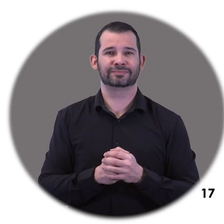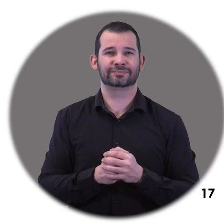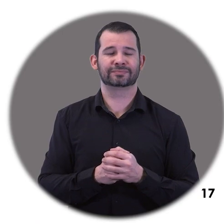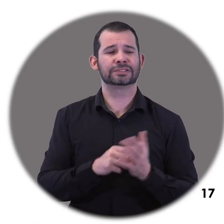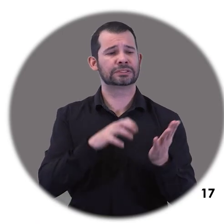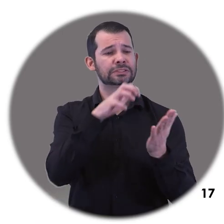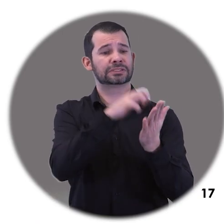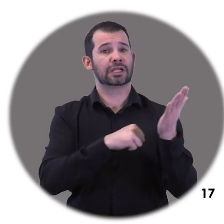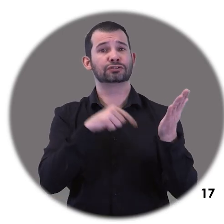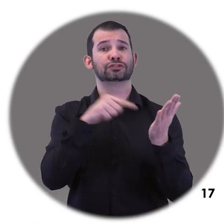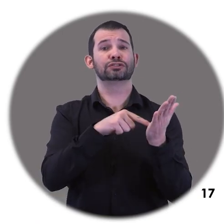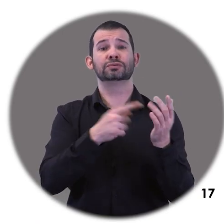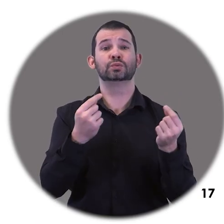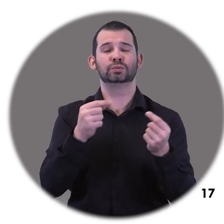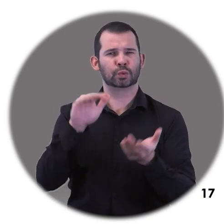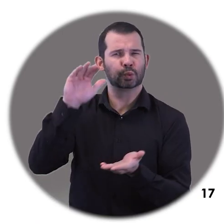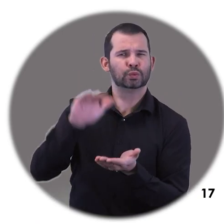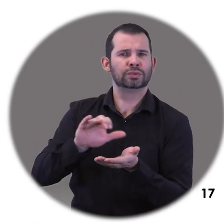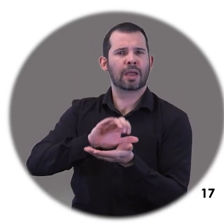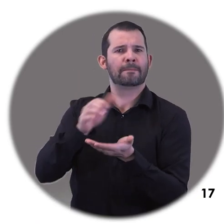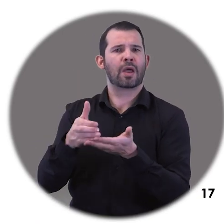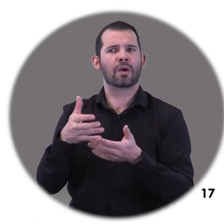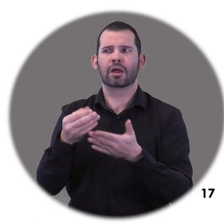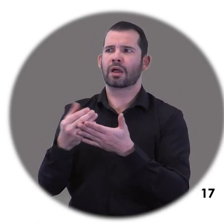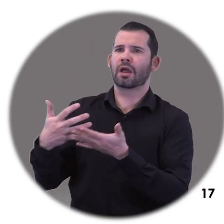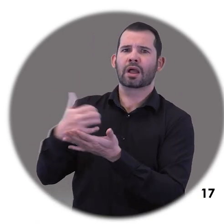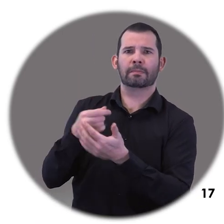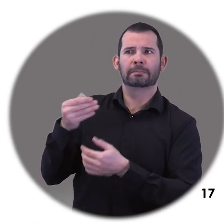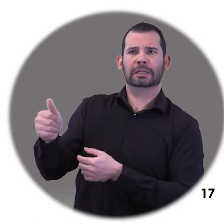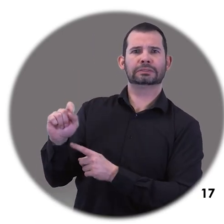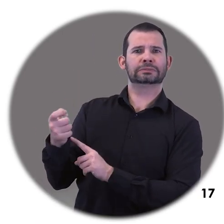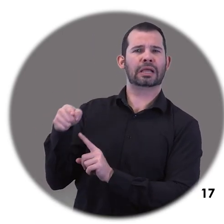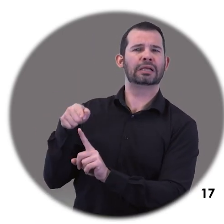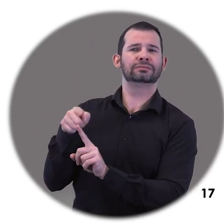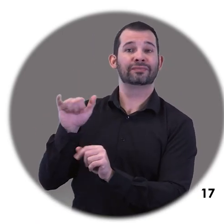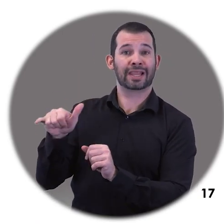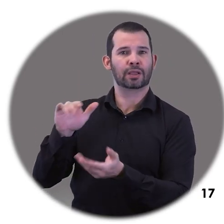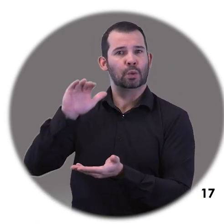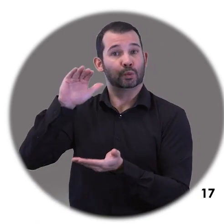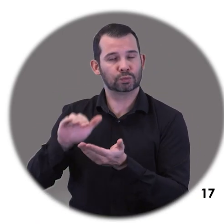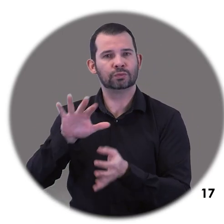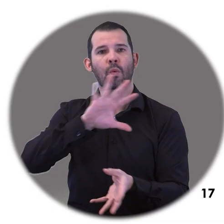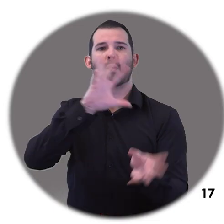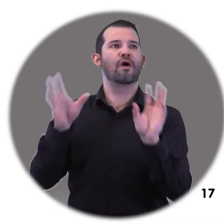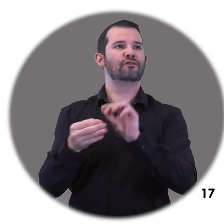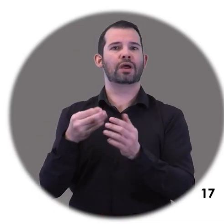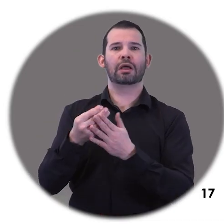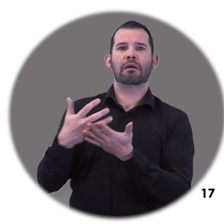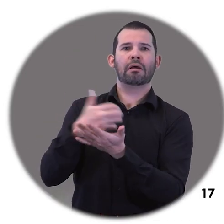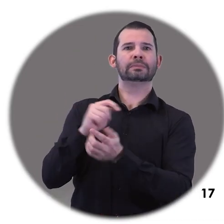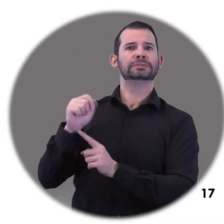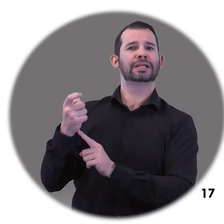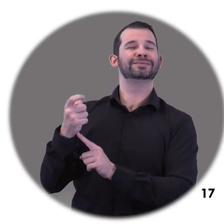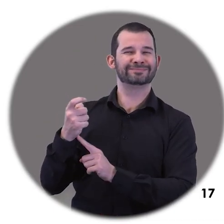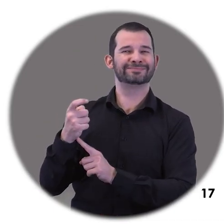A deduction reduces the amount of income you pay tax on, which reduces your overall income tax.